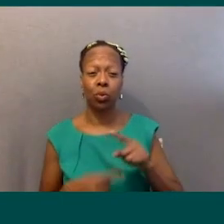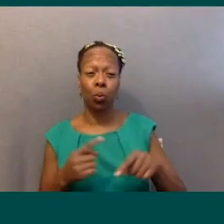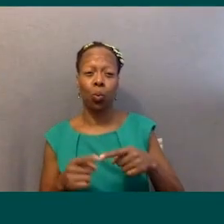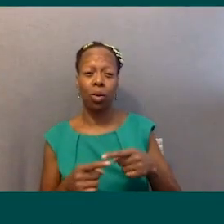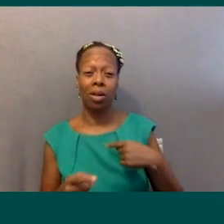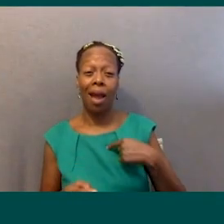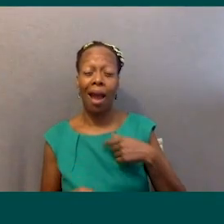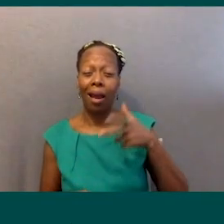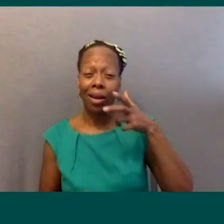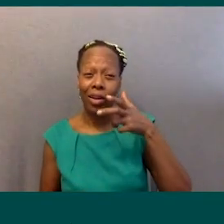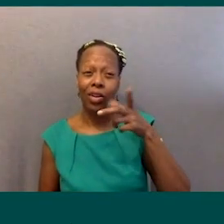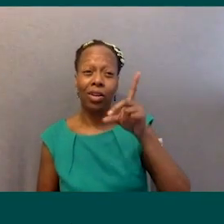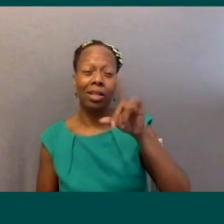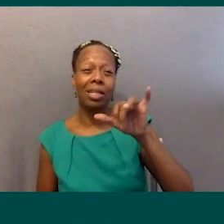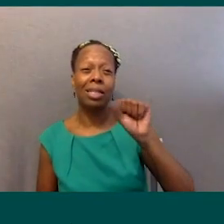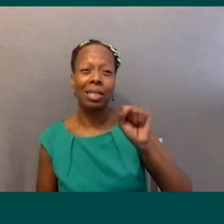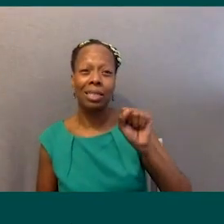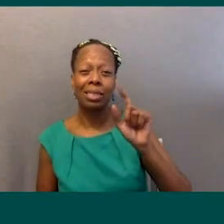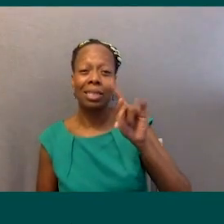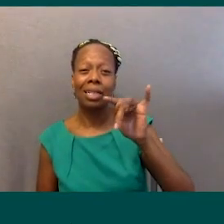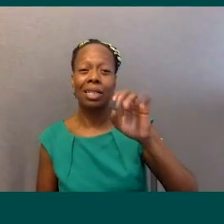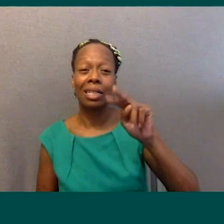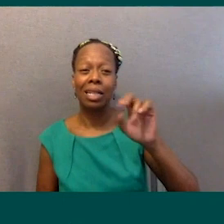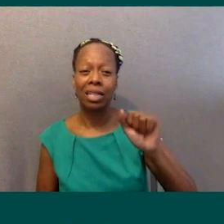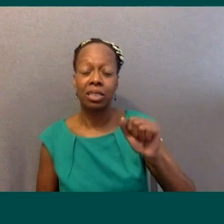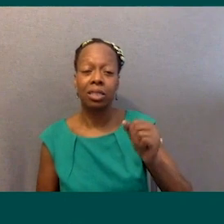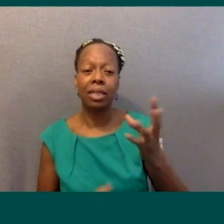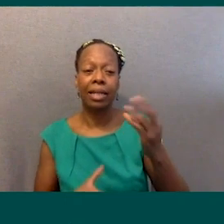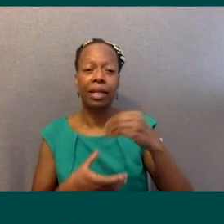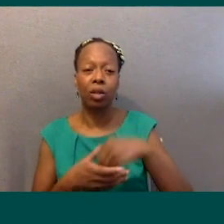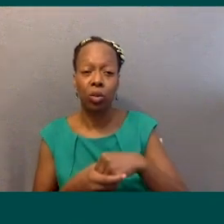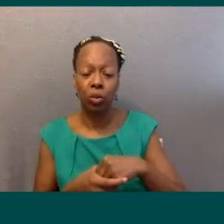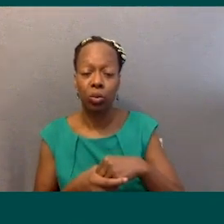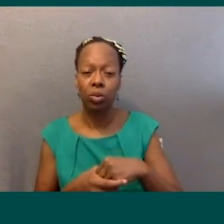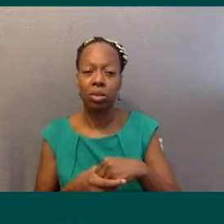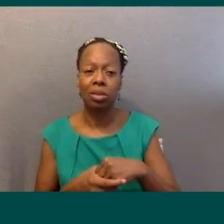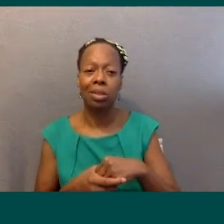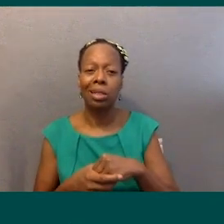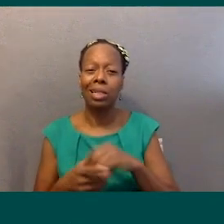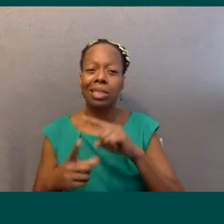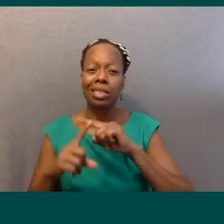it includes choreoathetoid movement, sometimes it will include the dystonia.